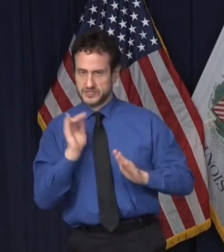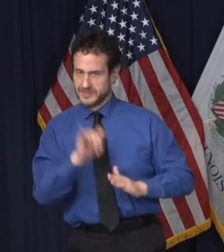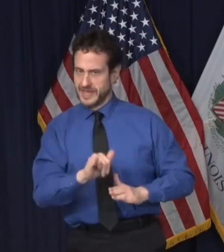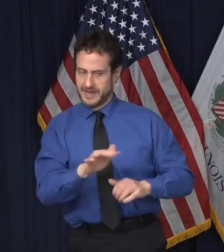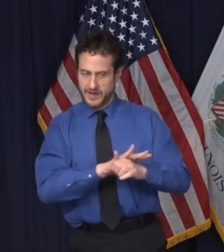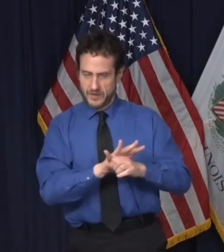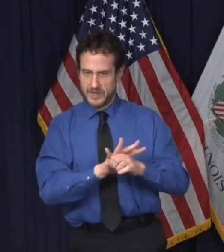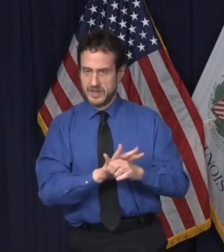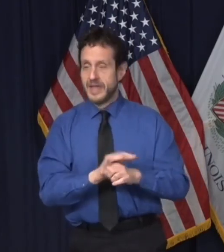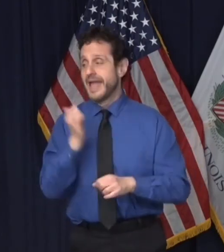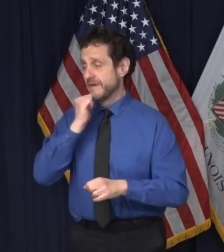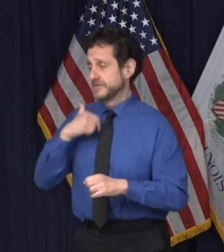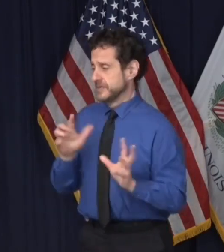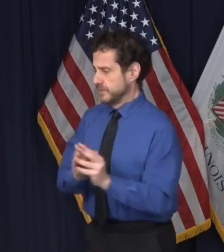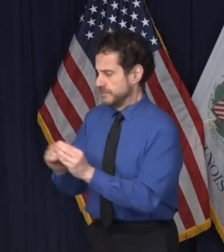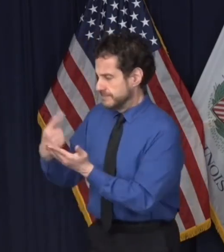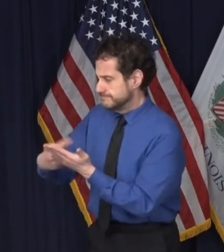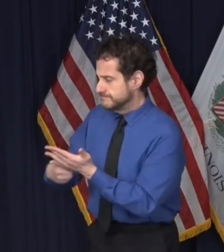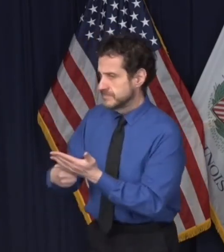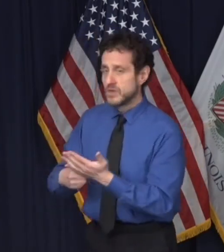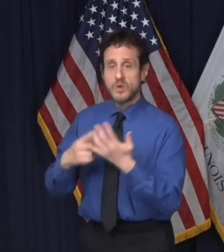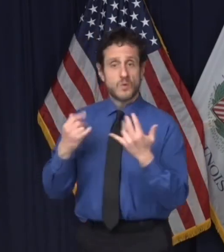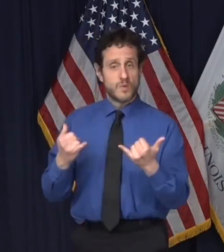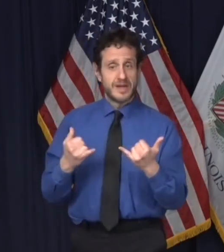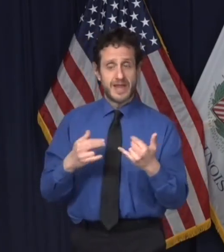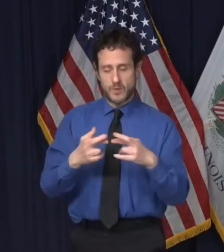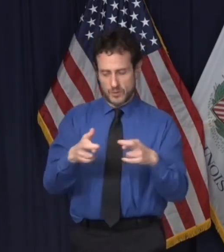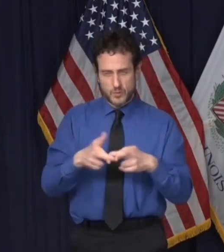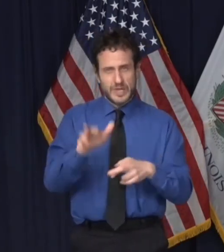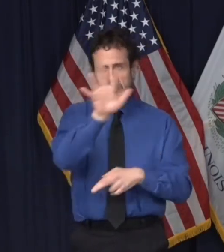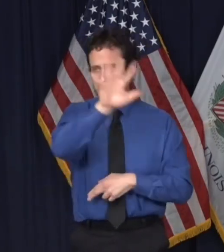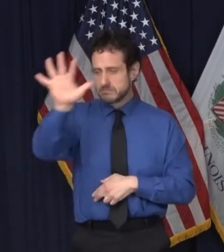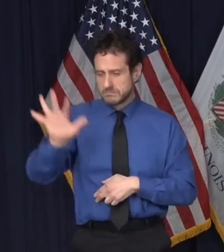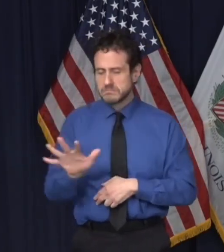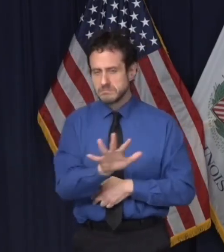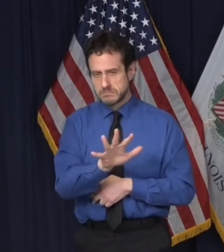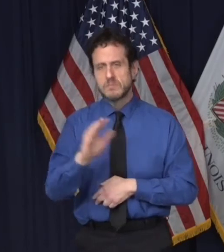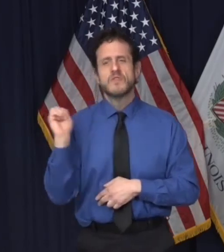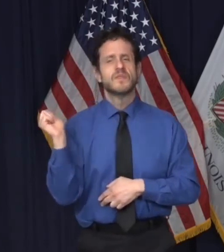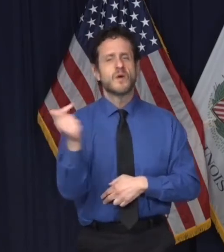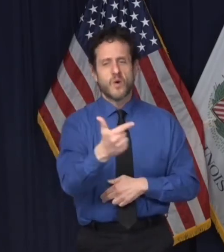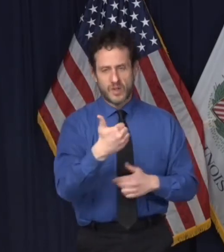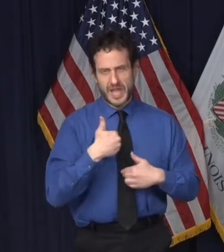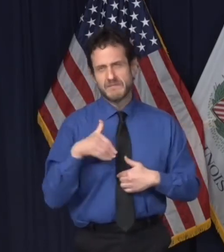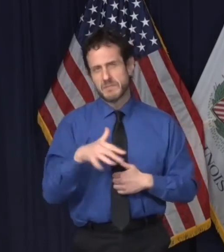THAT'S WHAT WE PAY ATTENTION TO AT OUR DAILY MEETINGS.